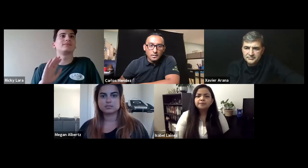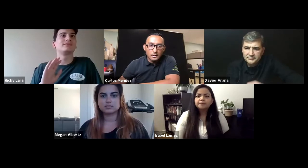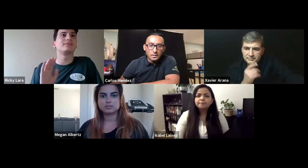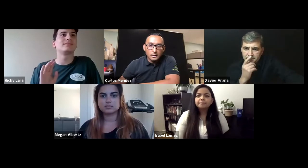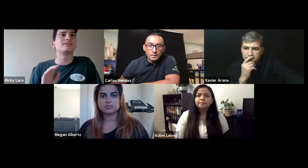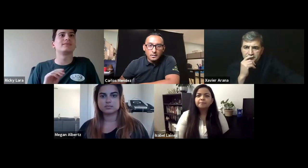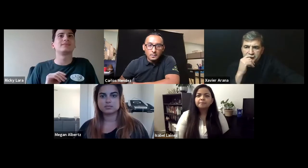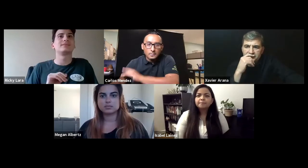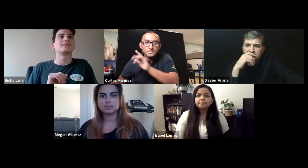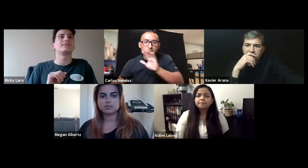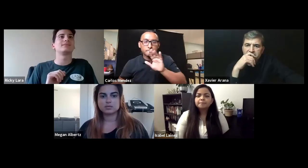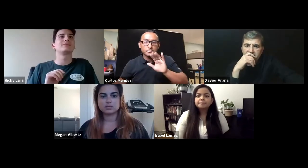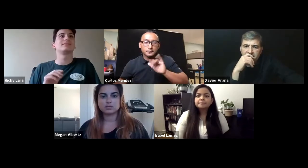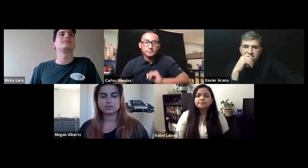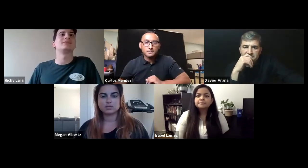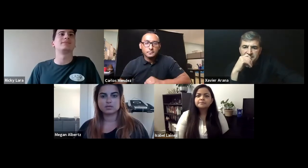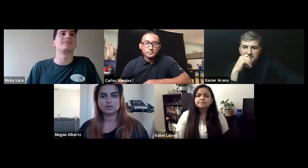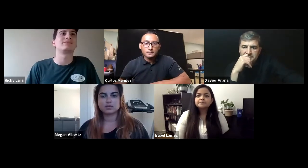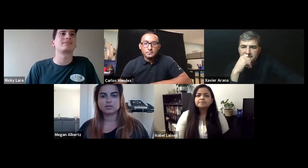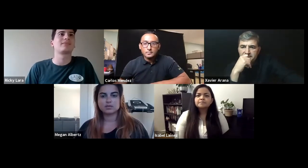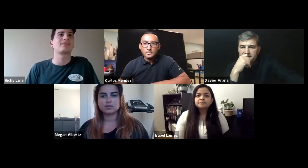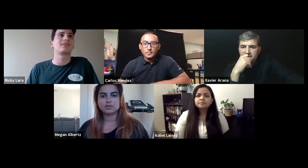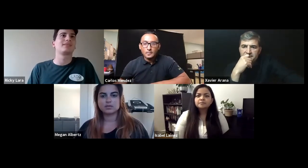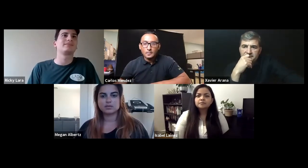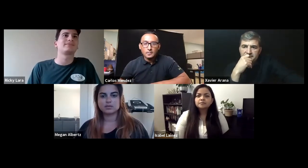Carlos, you ready?